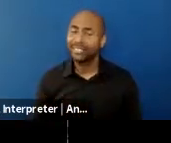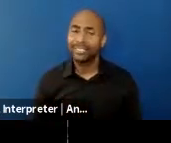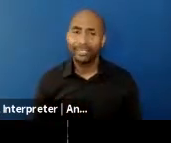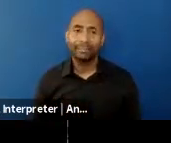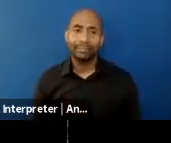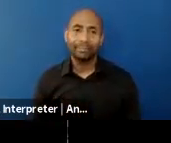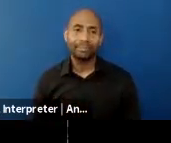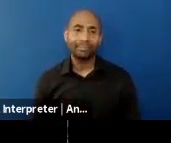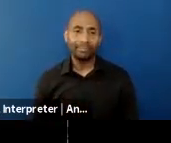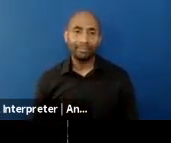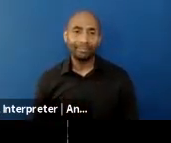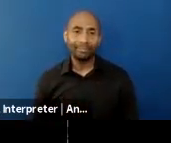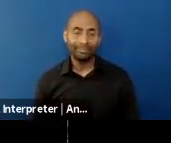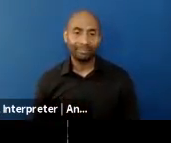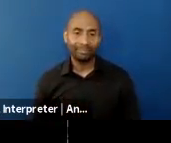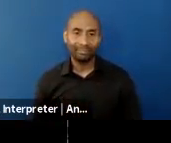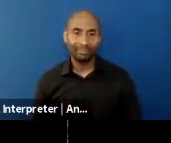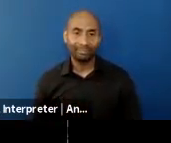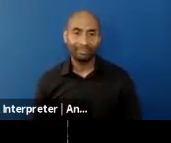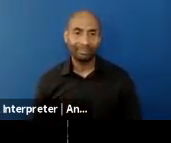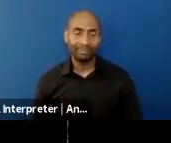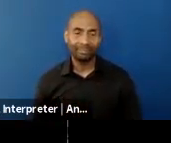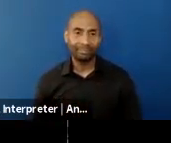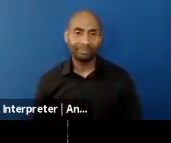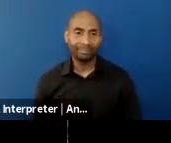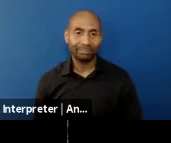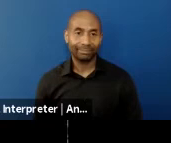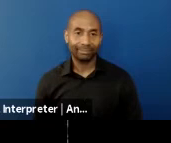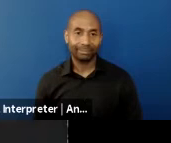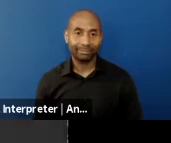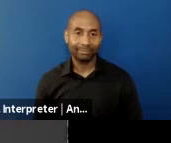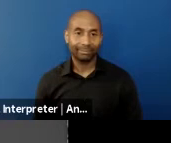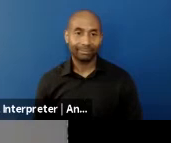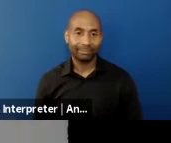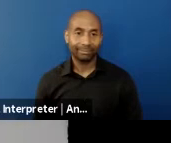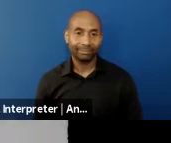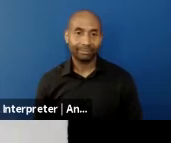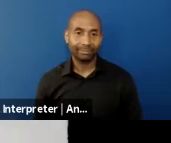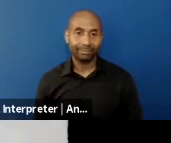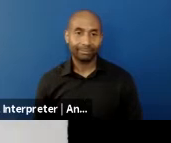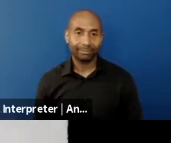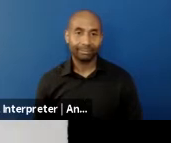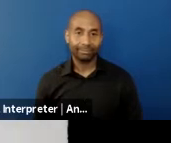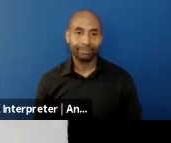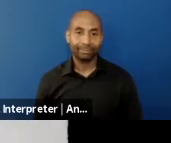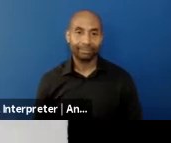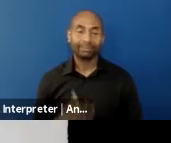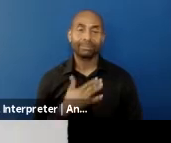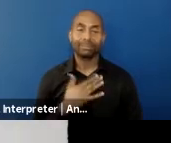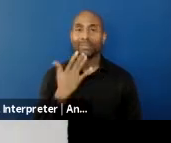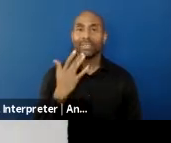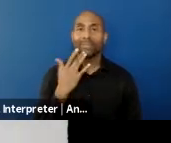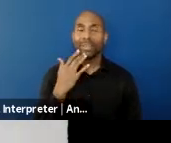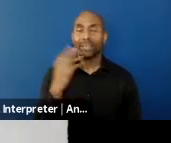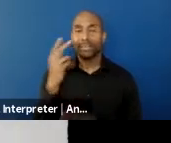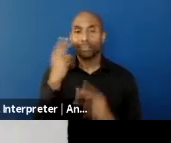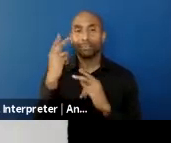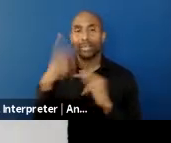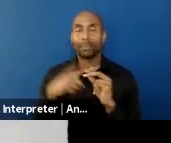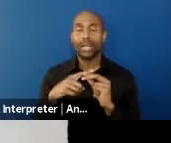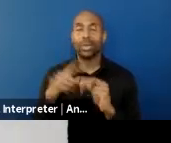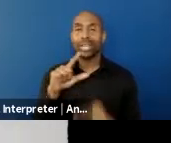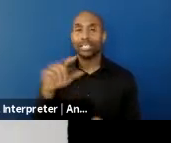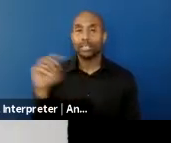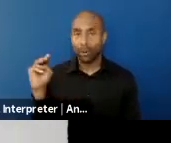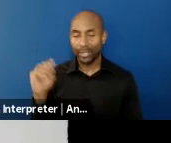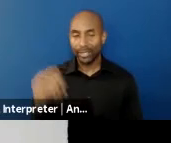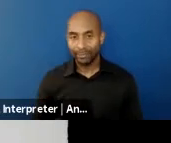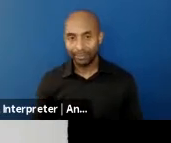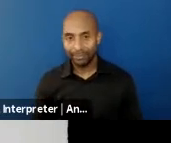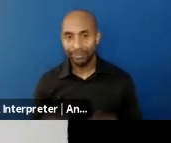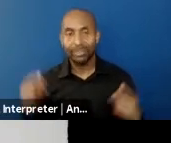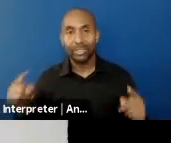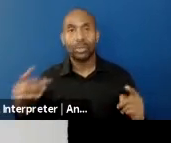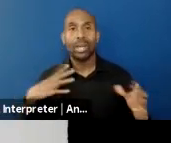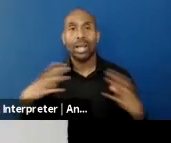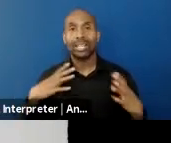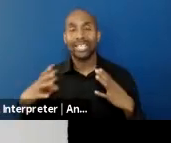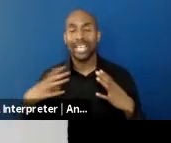Kendrick: My favorite memory about Lexington Market is during the holiday season especially